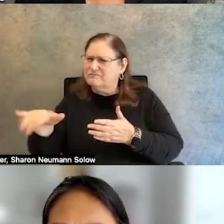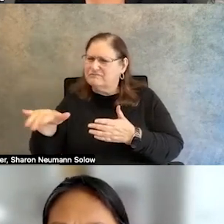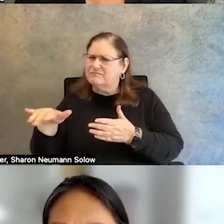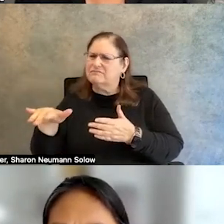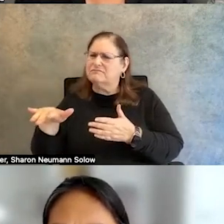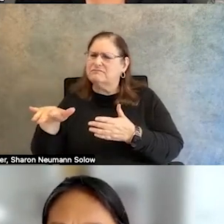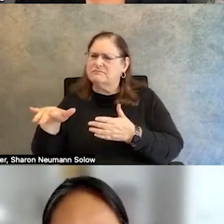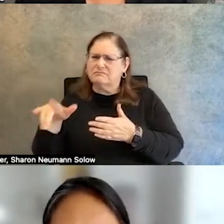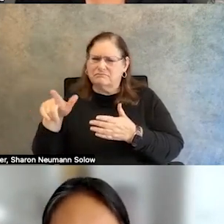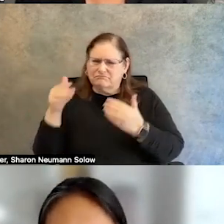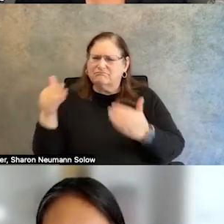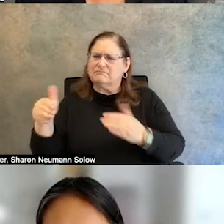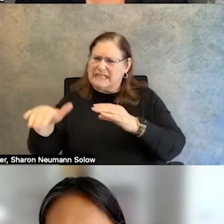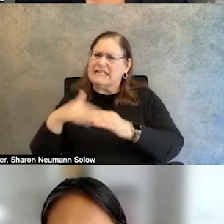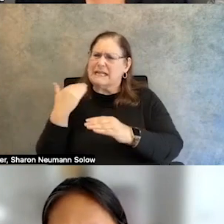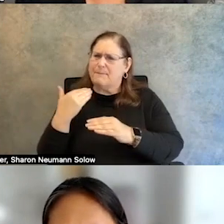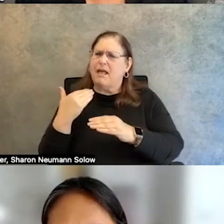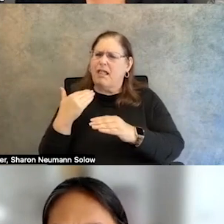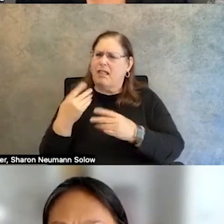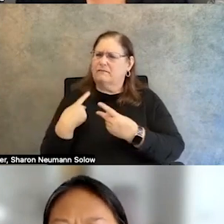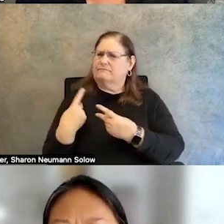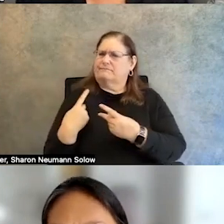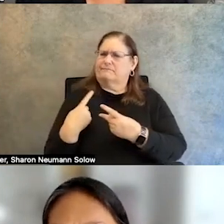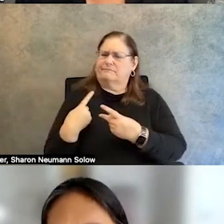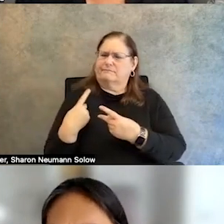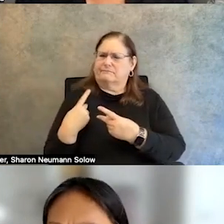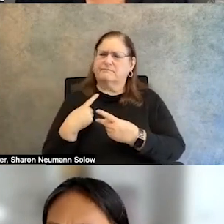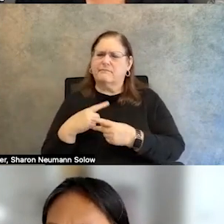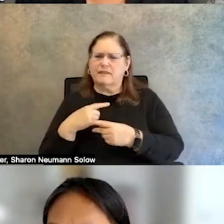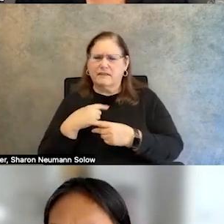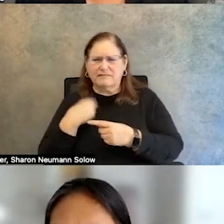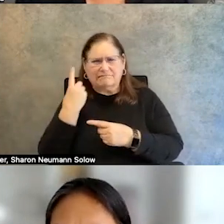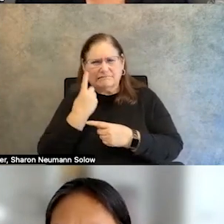to email either of us, and I'm wondering when the request was